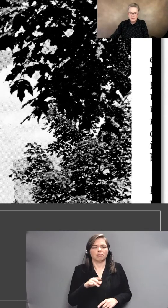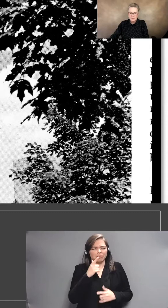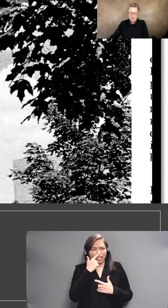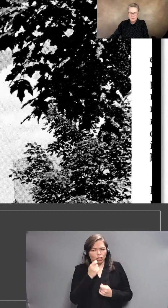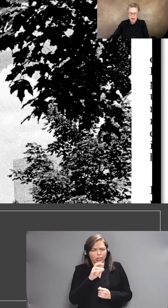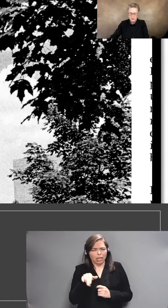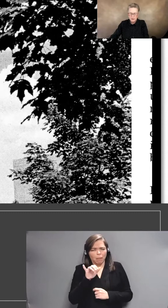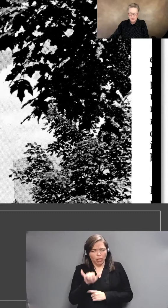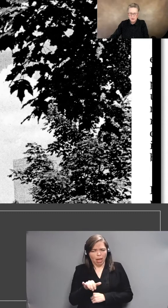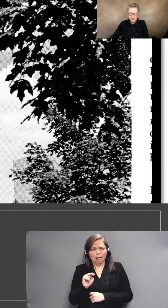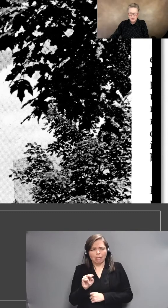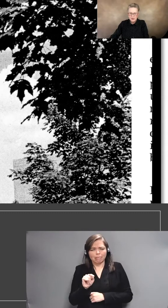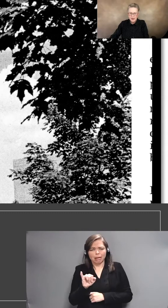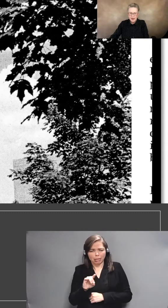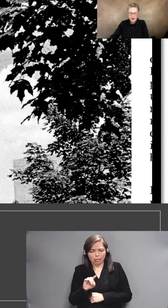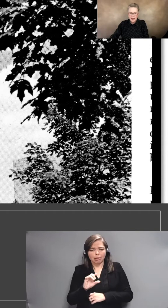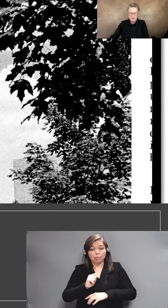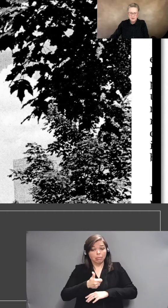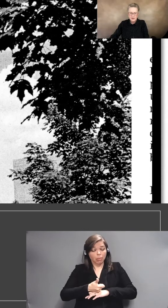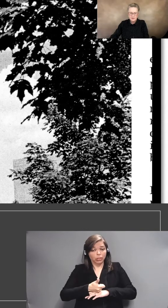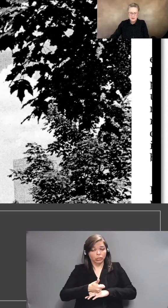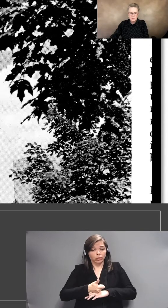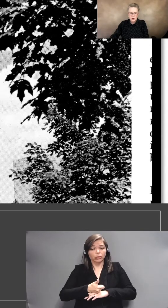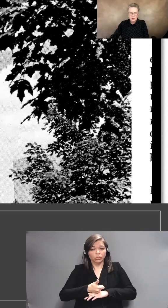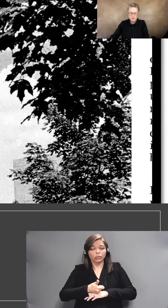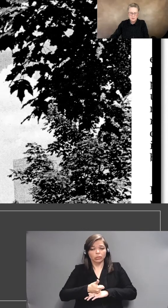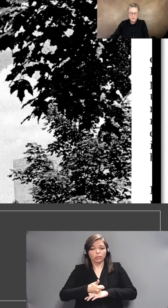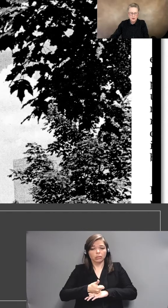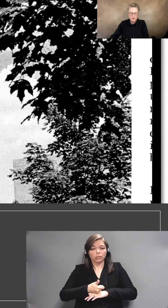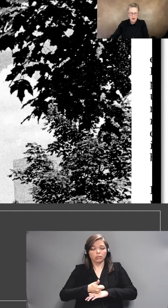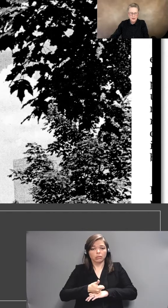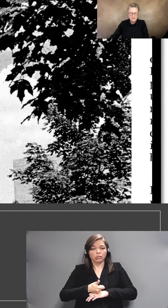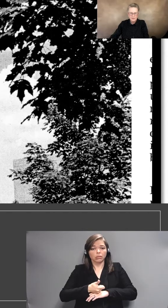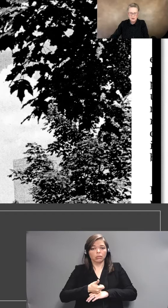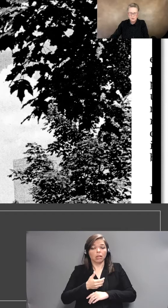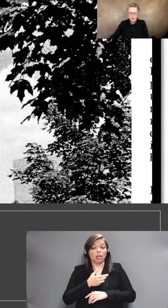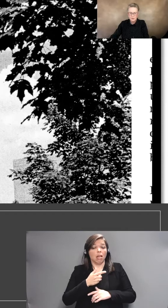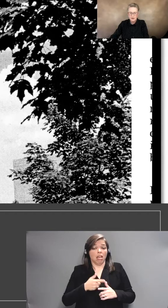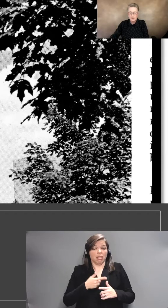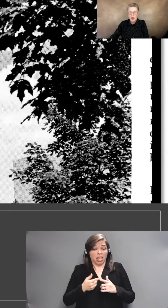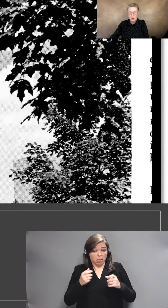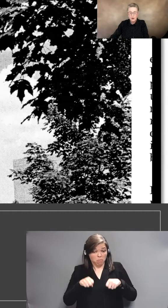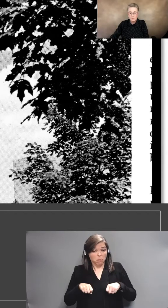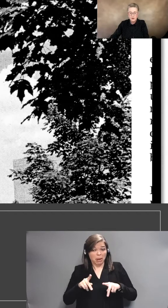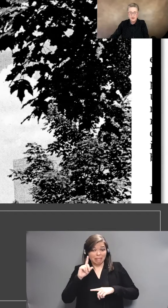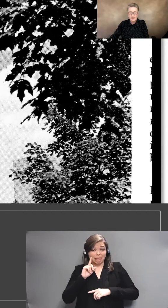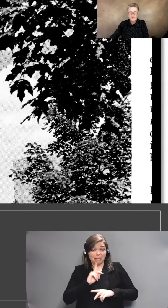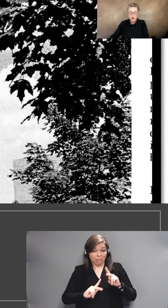it was established and then they started allowing Deaf people to come in, however, they had forgotten